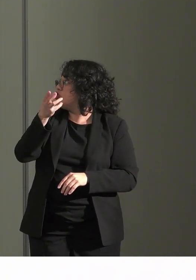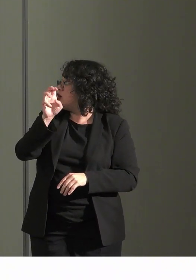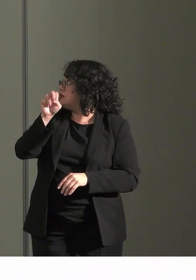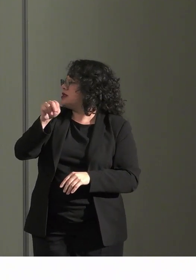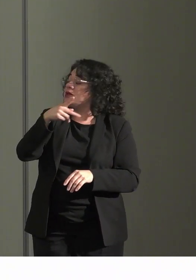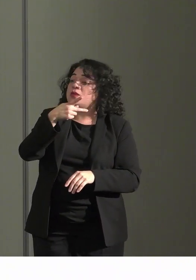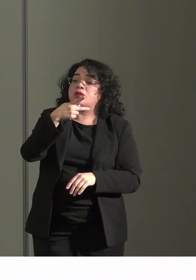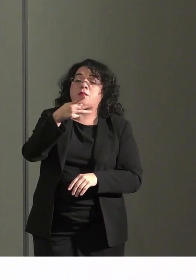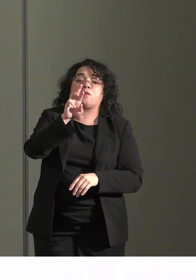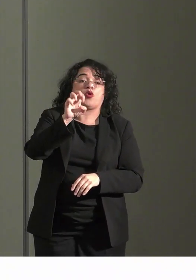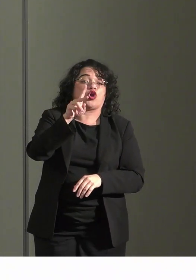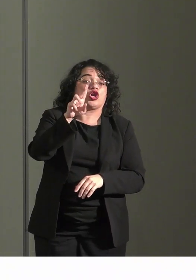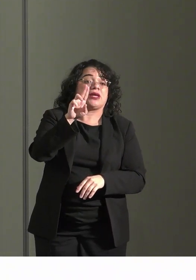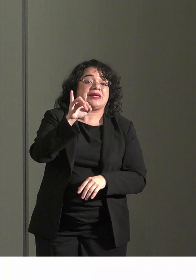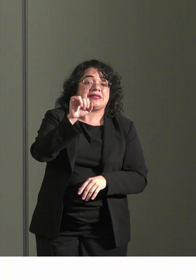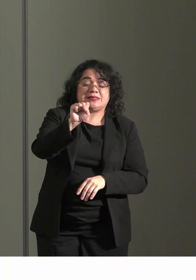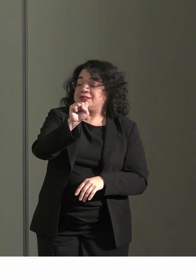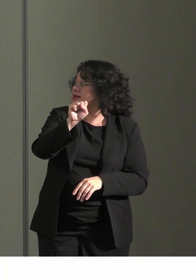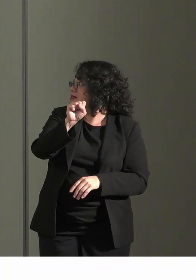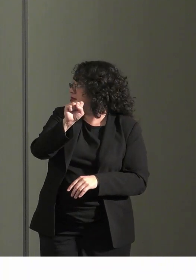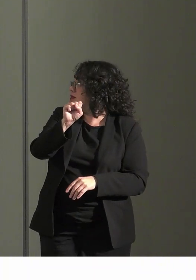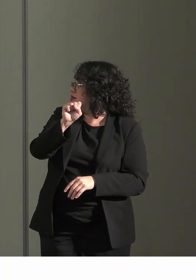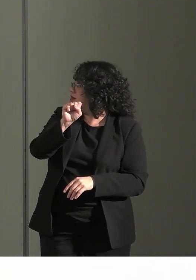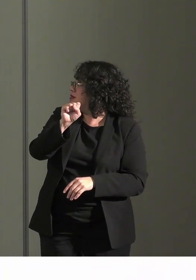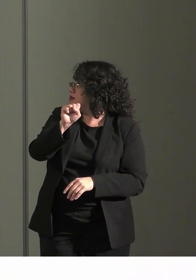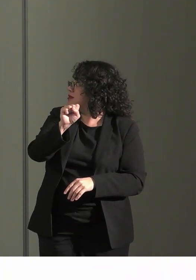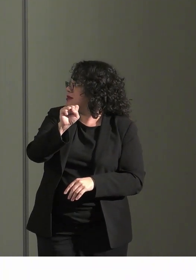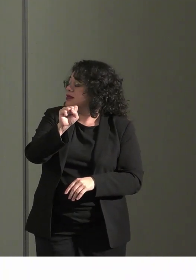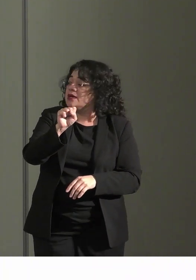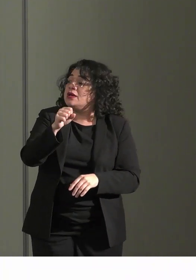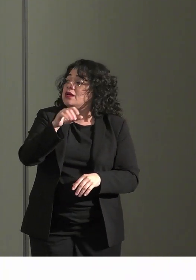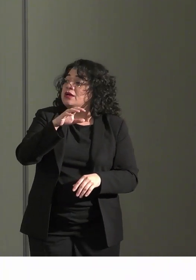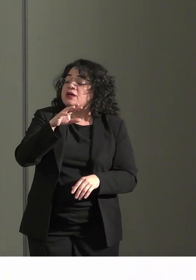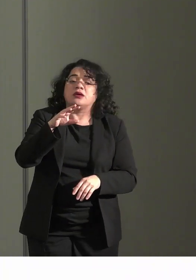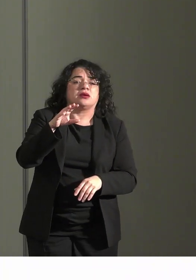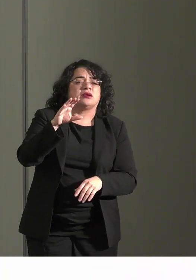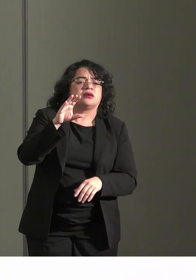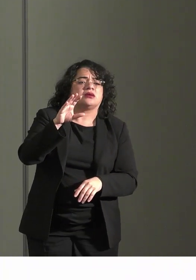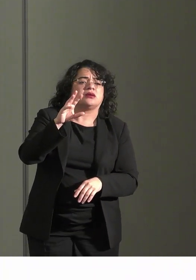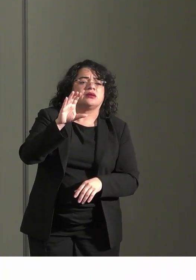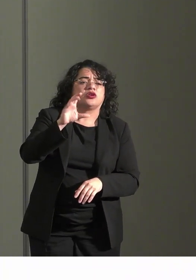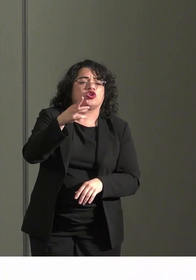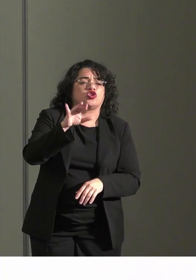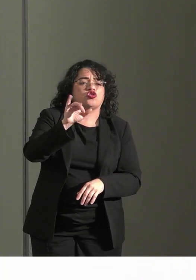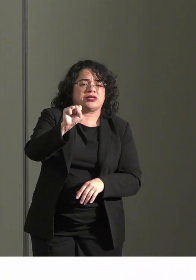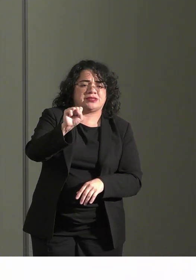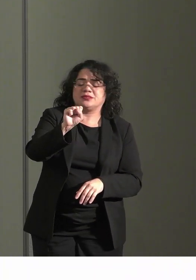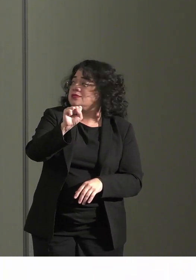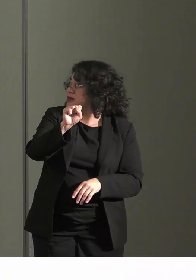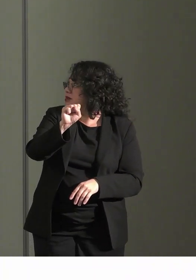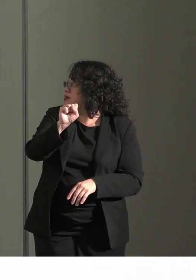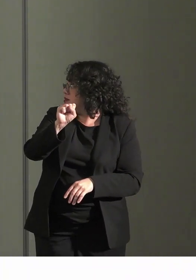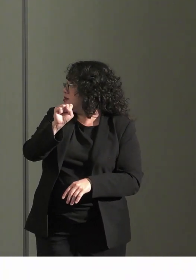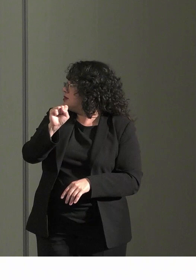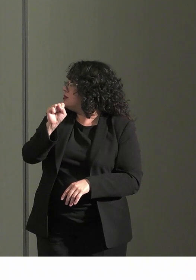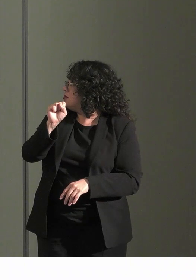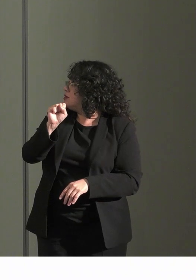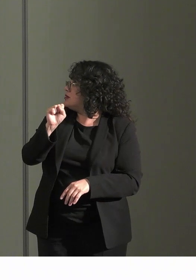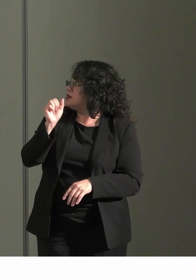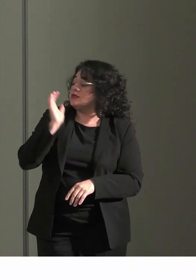Wright Tremaine LLP and Philip Rizcallah that is Accessibility Standards Canada. Give them a